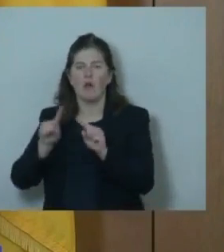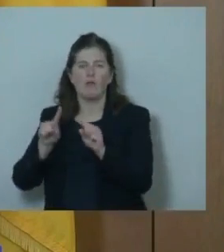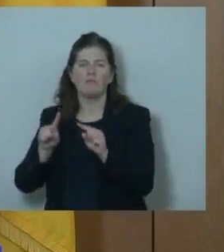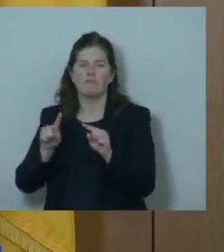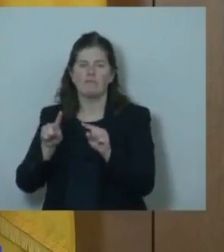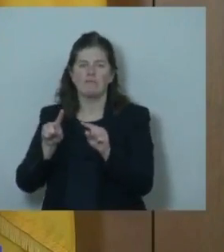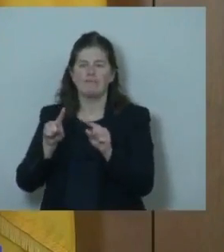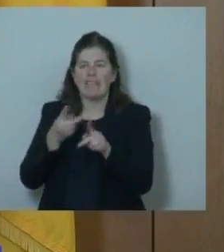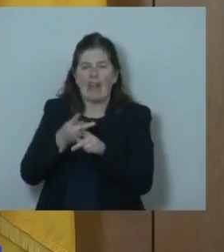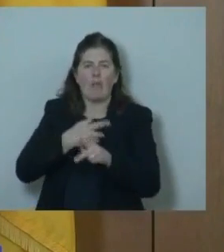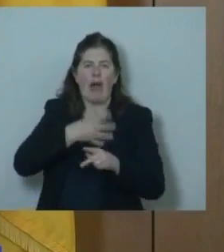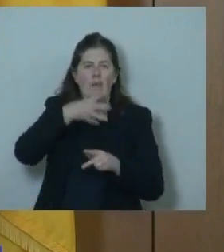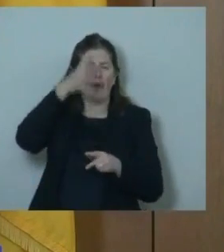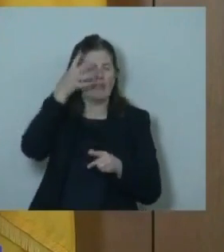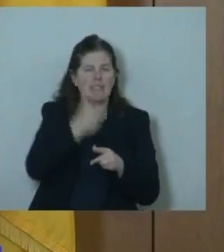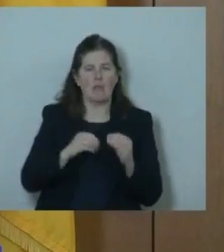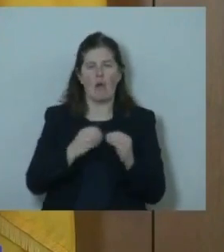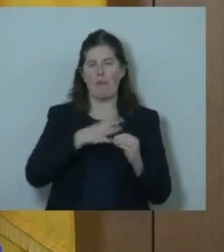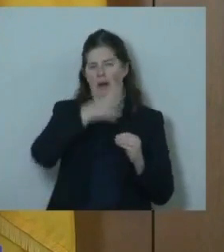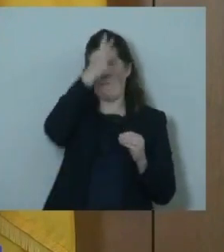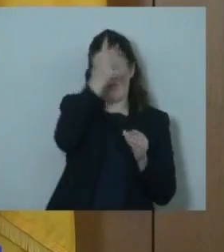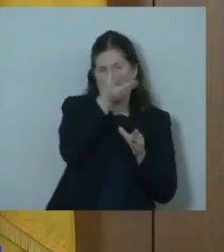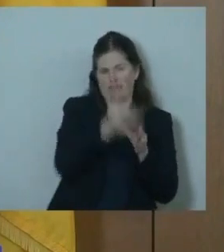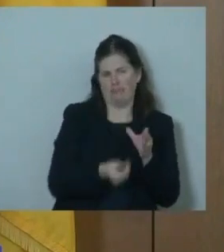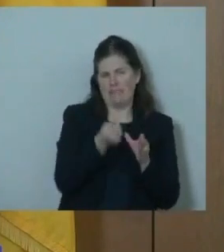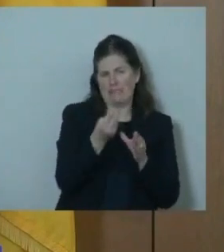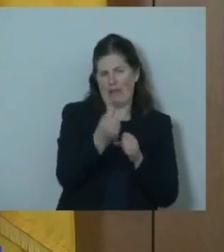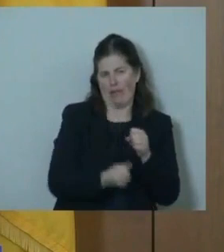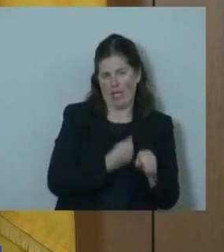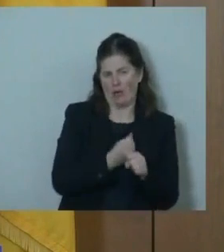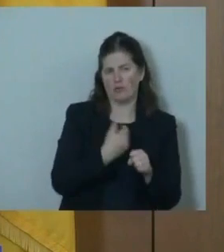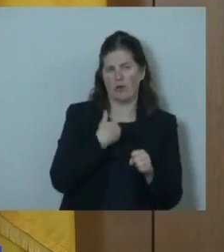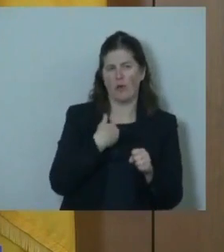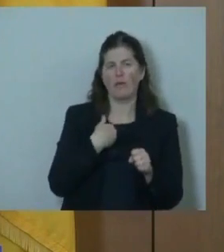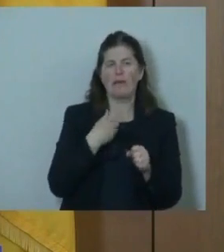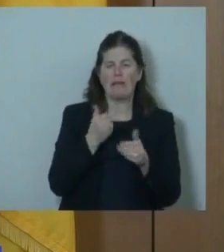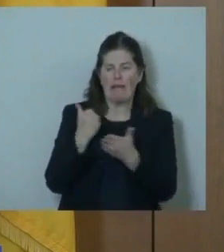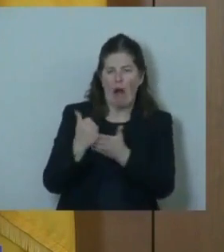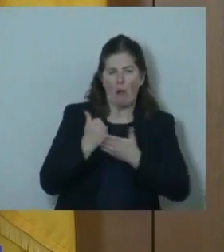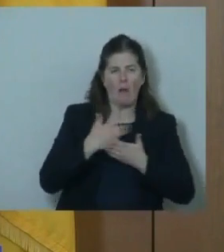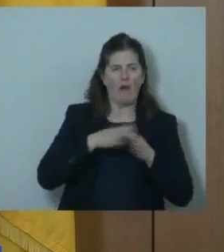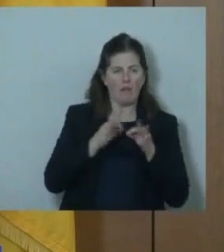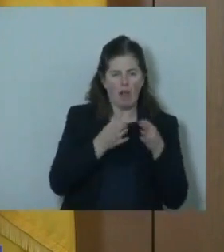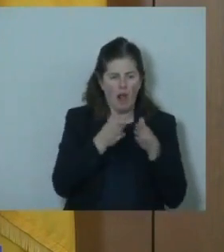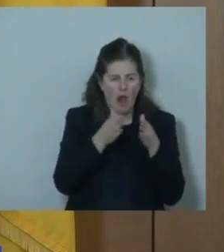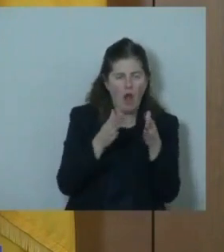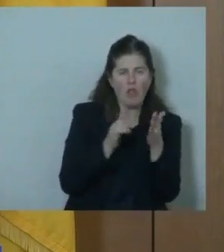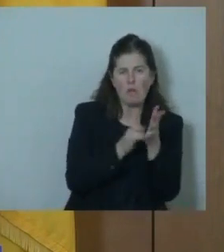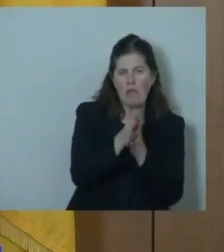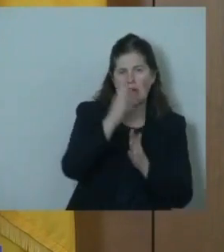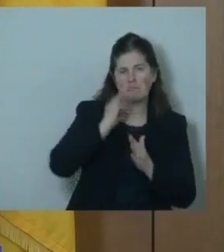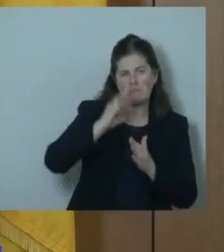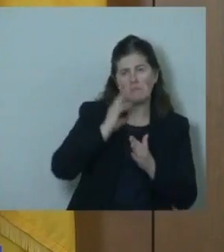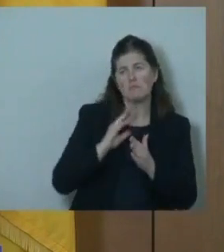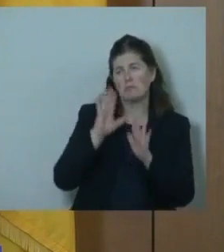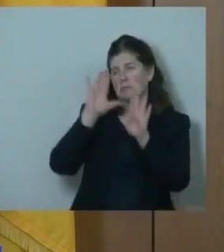PARENTS’ GERIATRICIAN AND PHYSICIAN. HE DOES NOT GET TO DO THAT. I LEFT MY FATHER SEVERAL YEARS AGO.